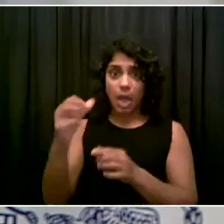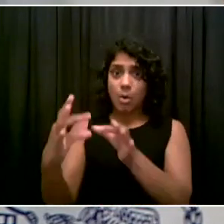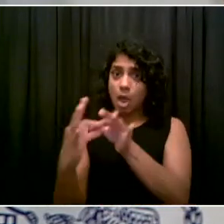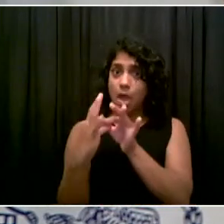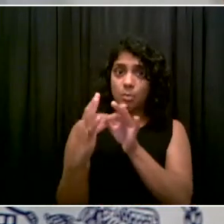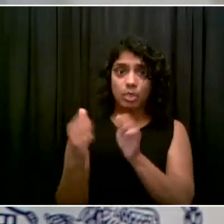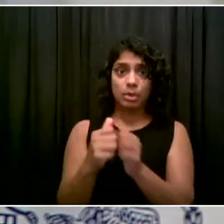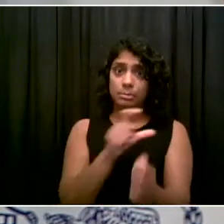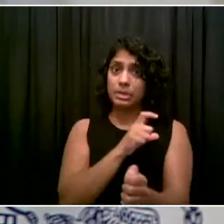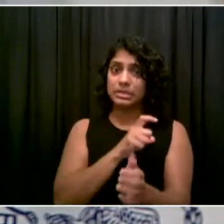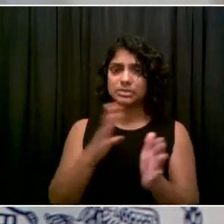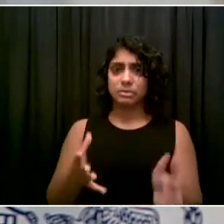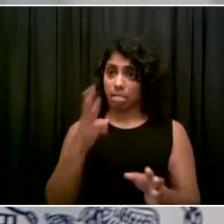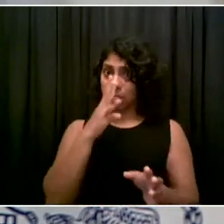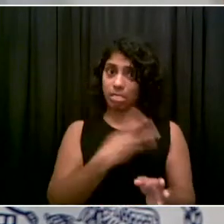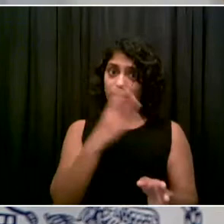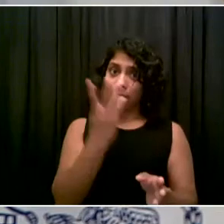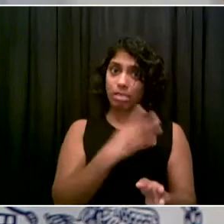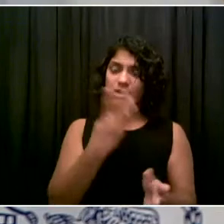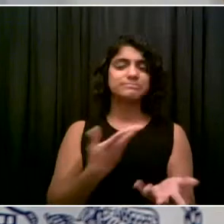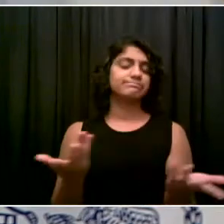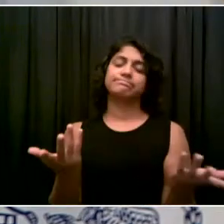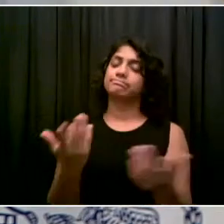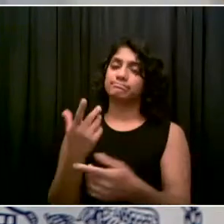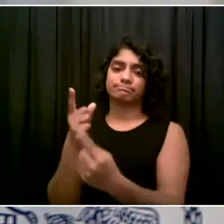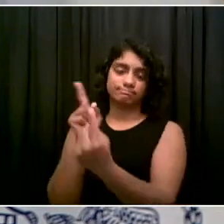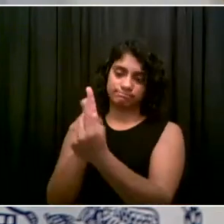PEOPLE THINK IT'S THE RIGHT THING TO DO? DO NOT NIGORE THE INSTRUCTIONS